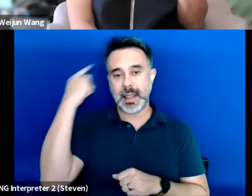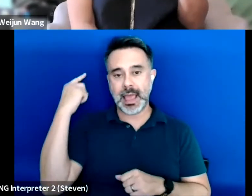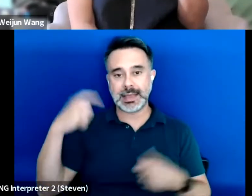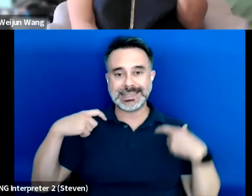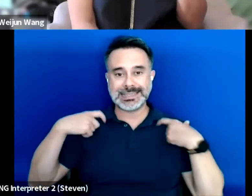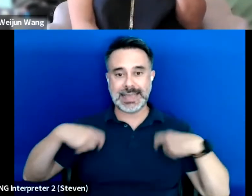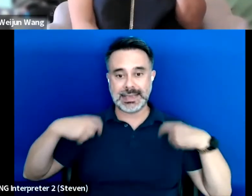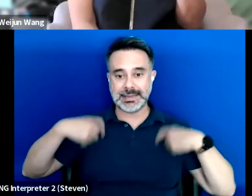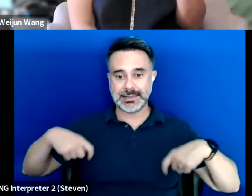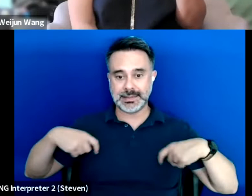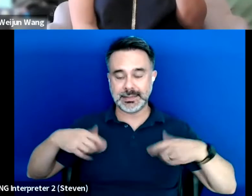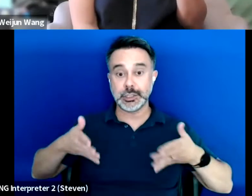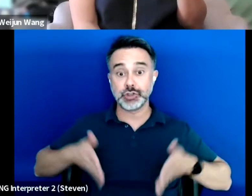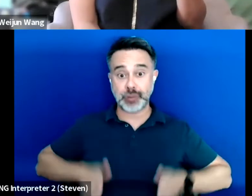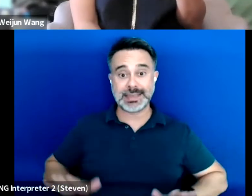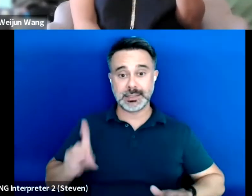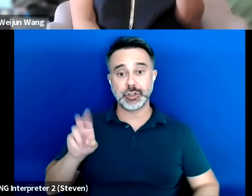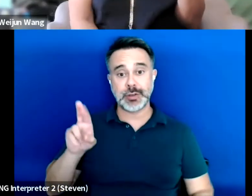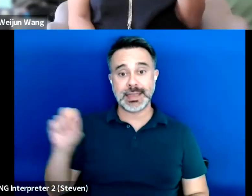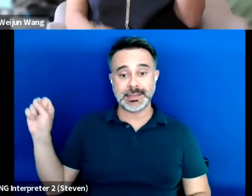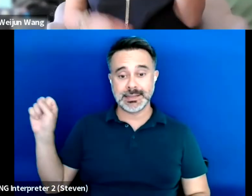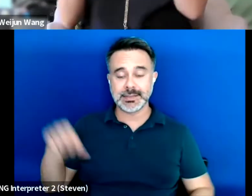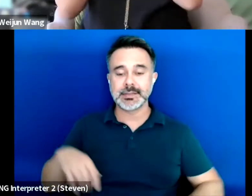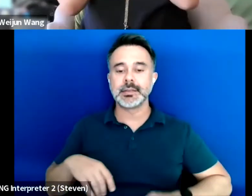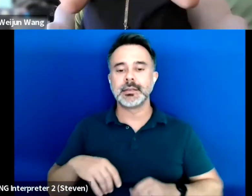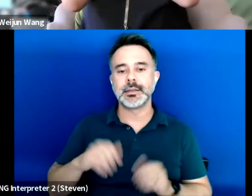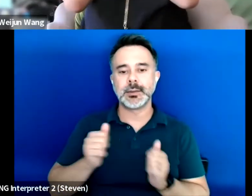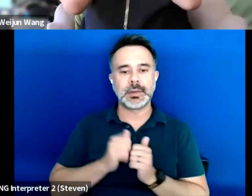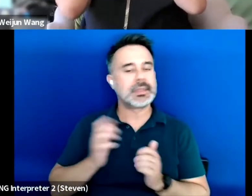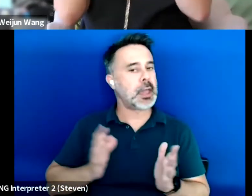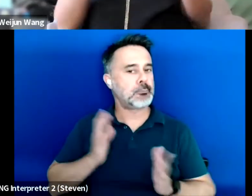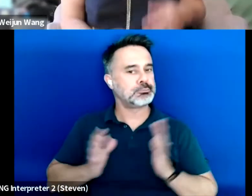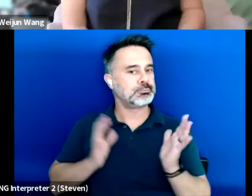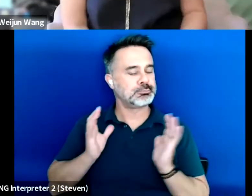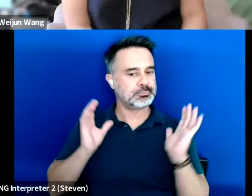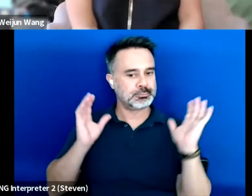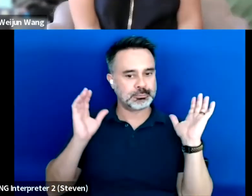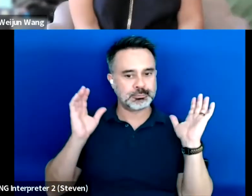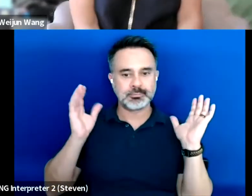that I don't have a tiger shirt, but I have a leopard shirt and a black sweater,